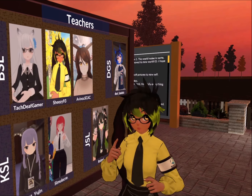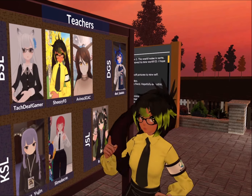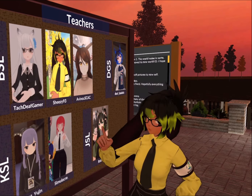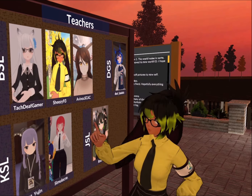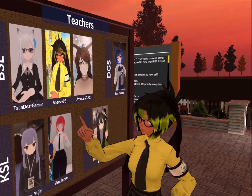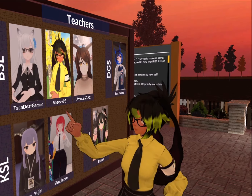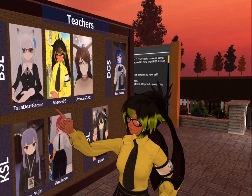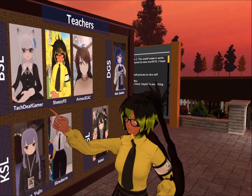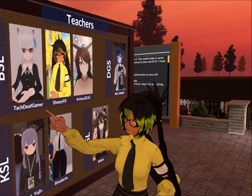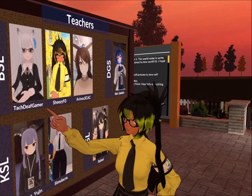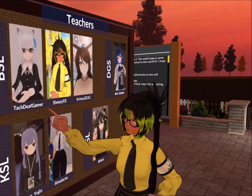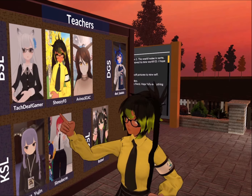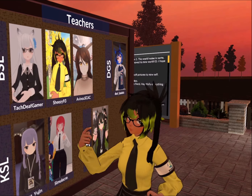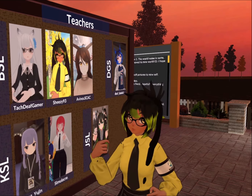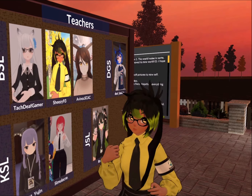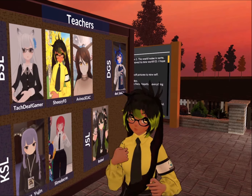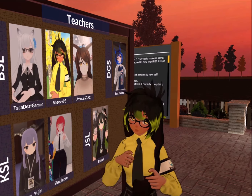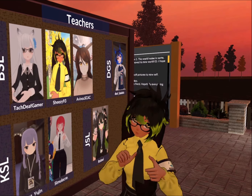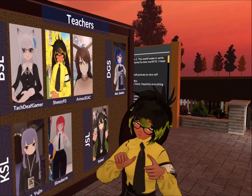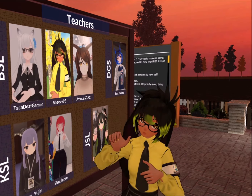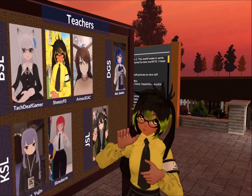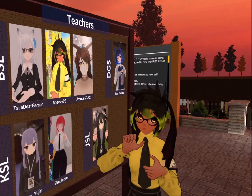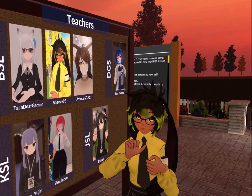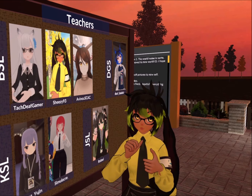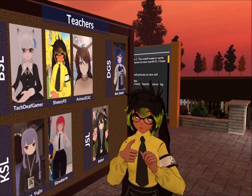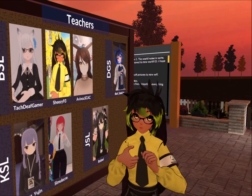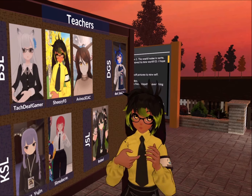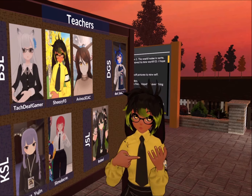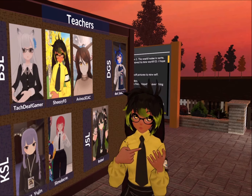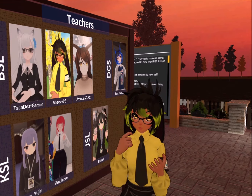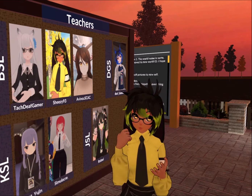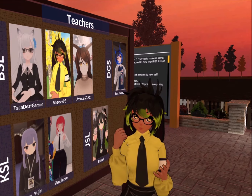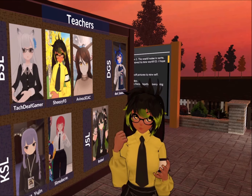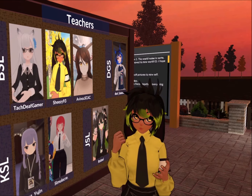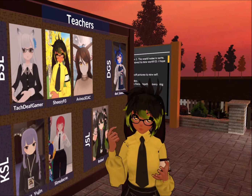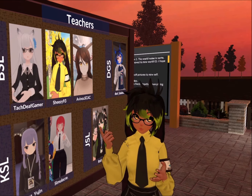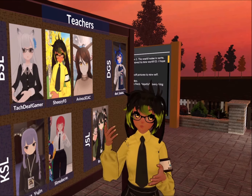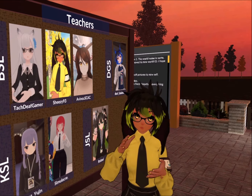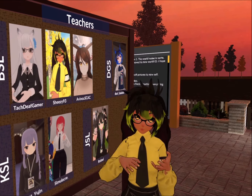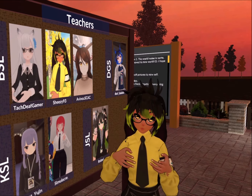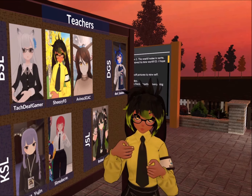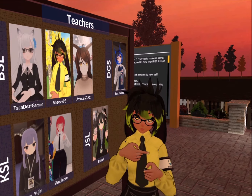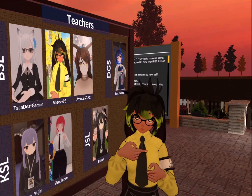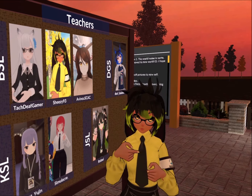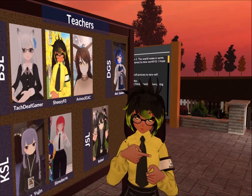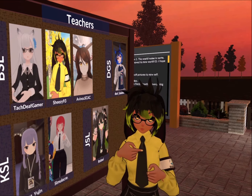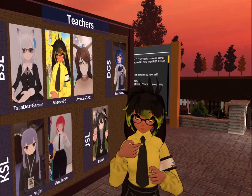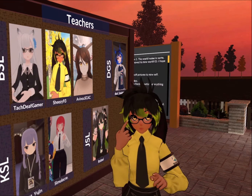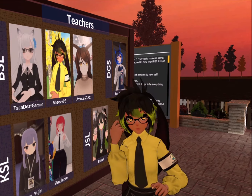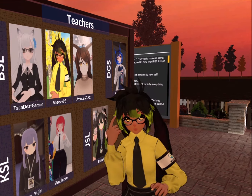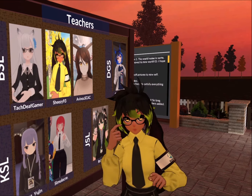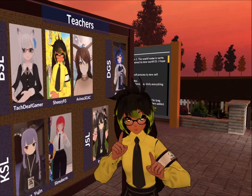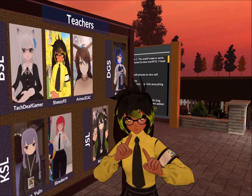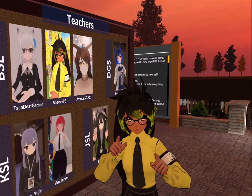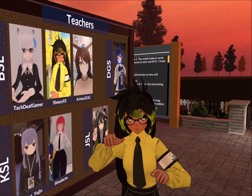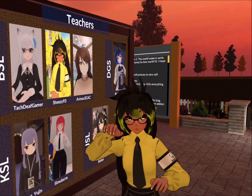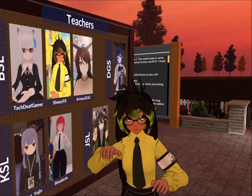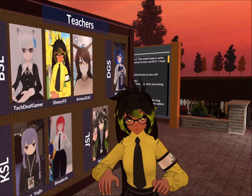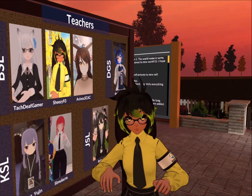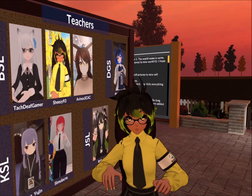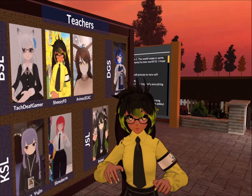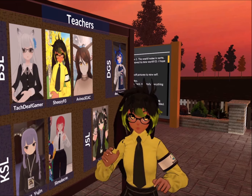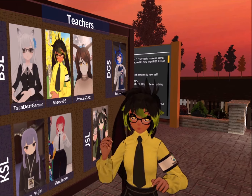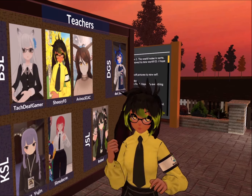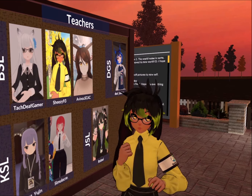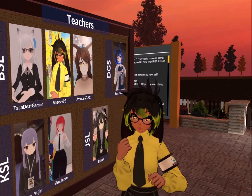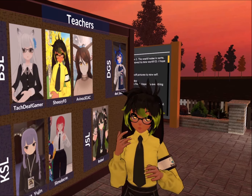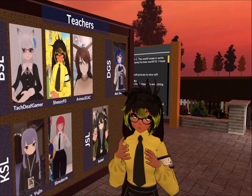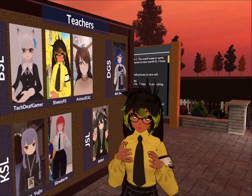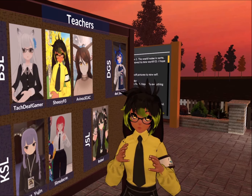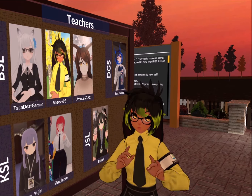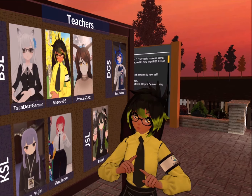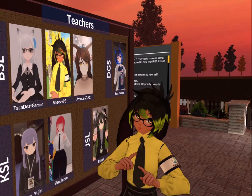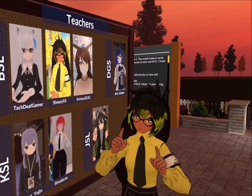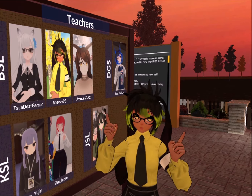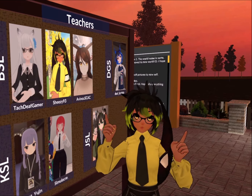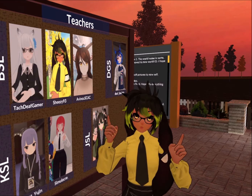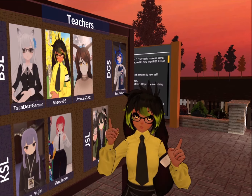This is my best friend Tach, from England. You need to understand that she's in a different place so she should have different signs in a different region